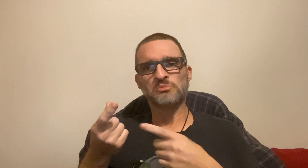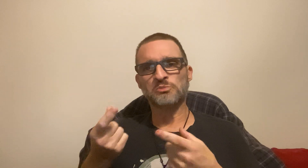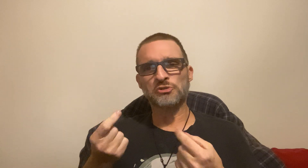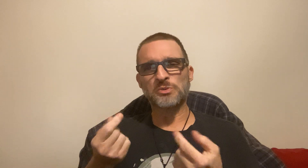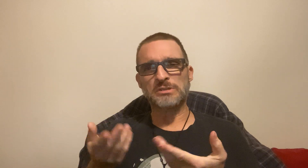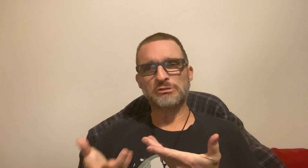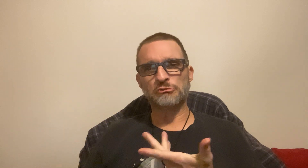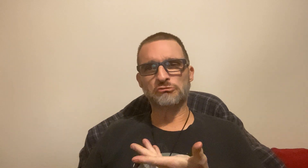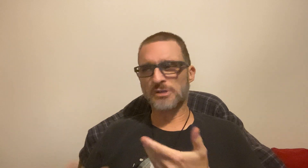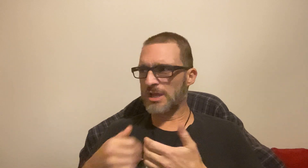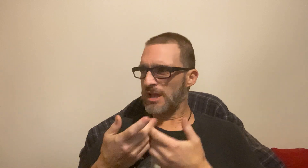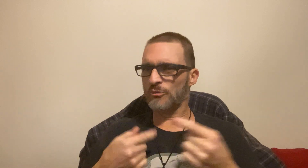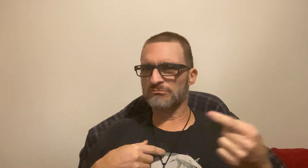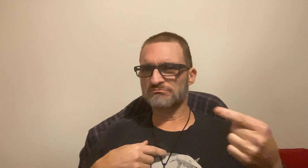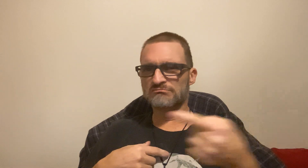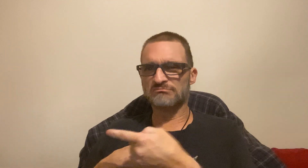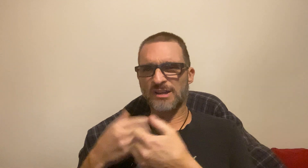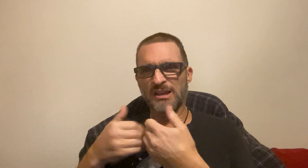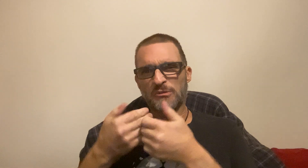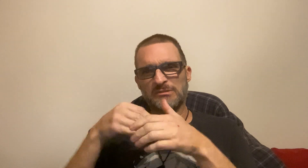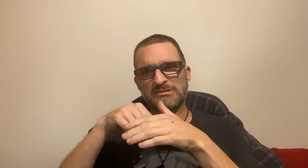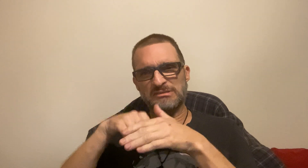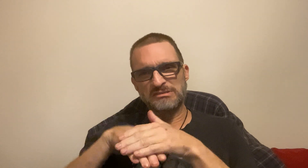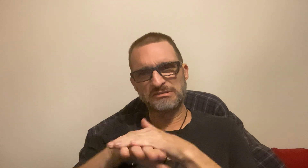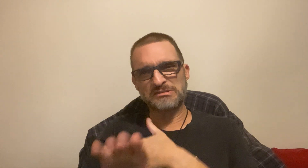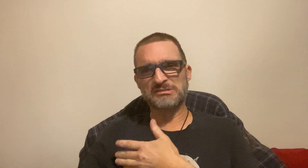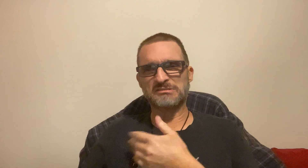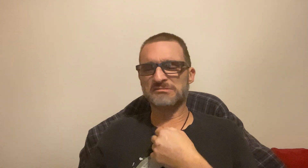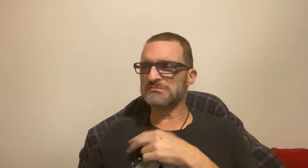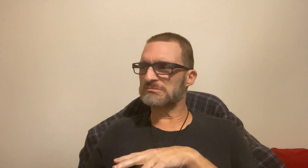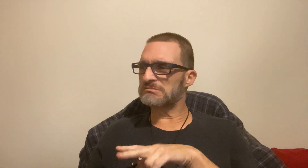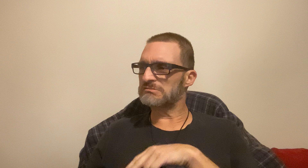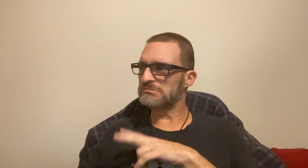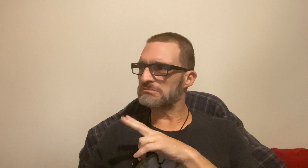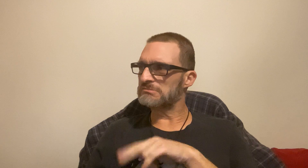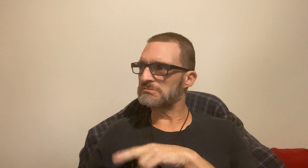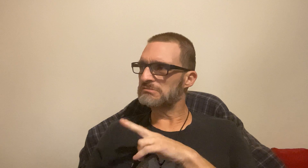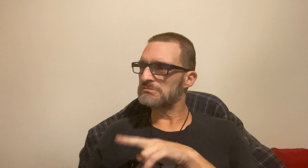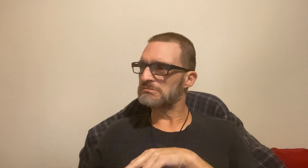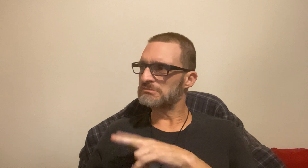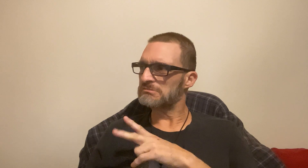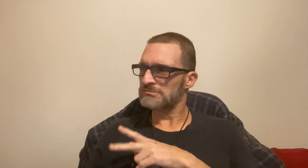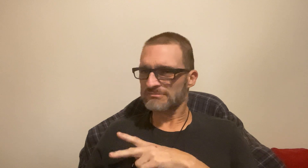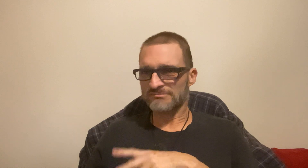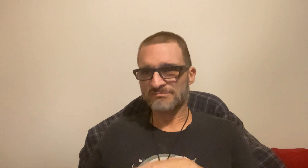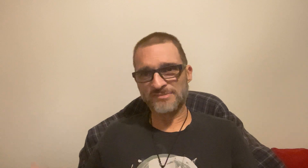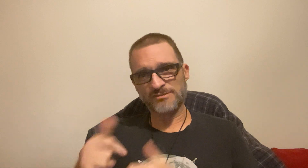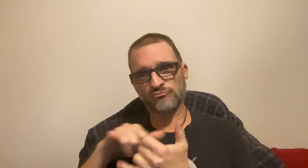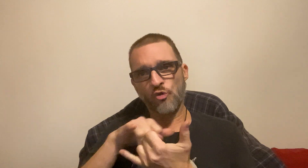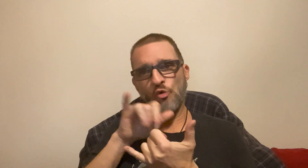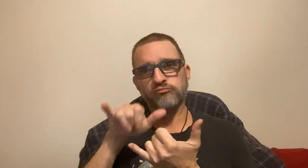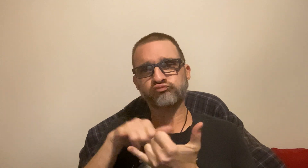In back of my mind I was thinking "what's that doing here?" How did this get into my room? I just kept looking at it.